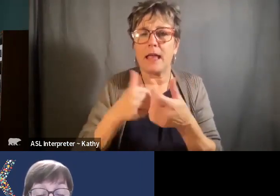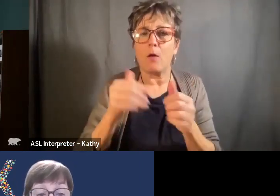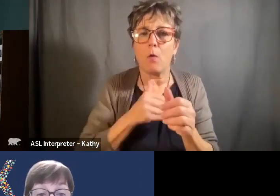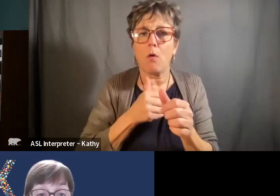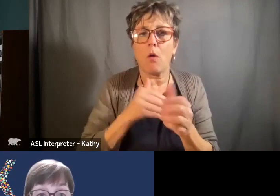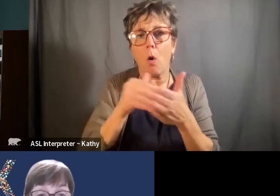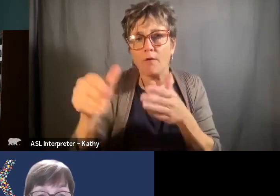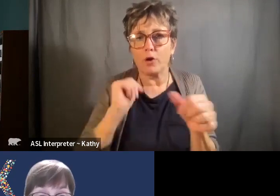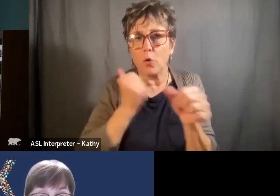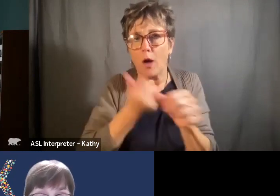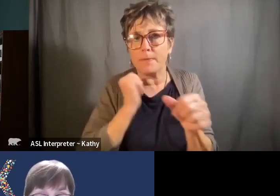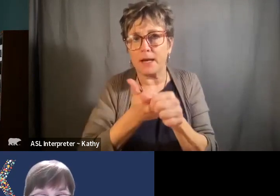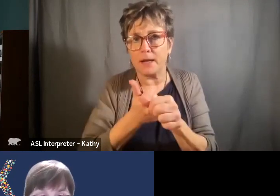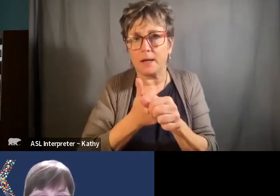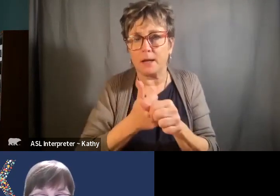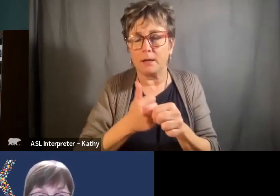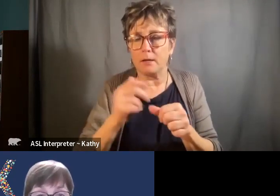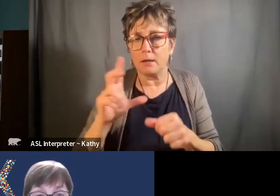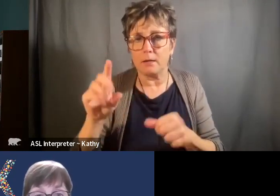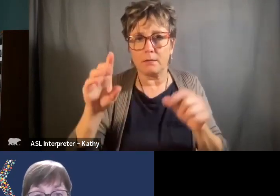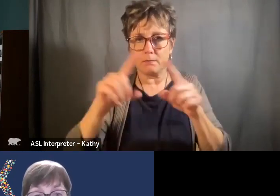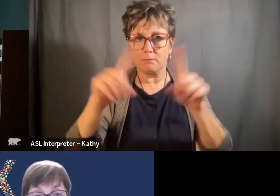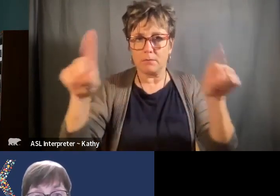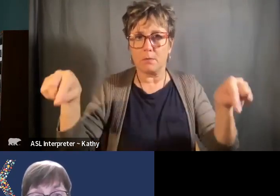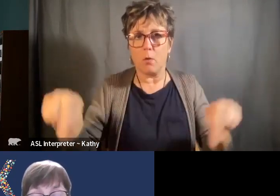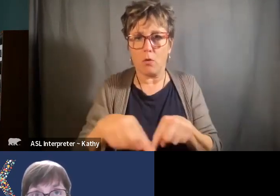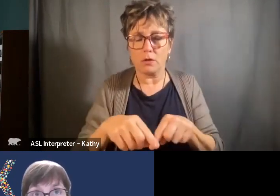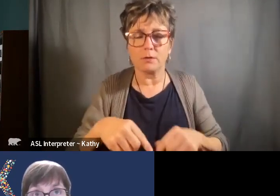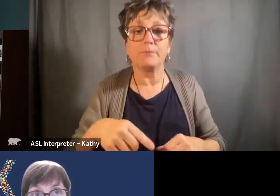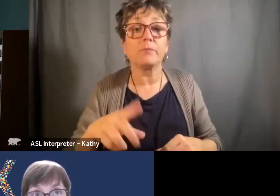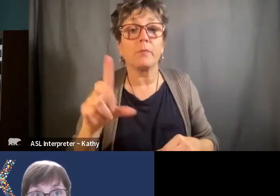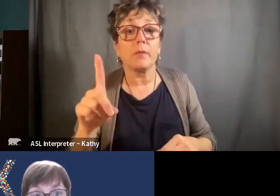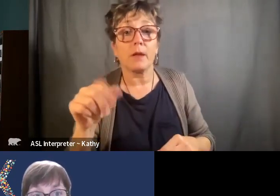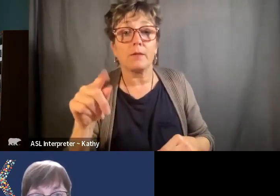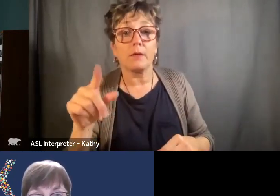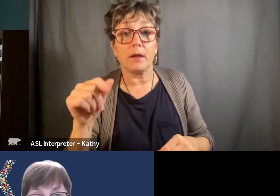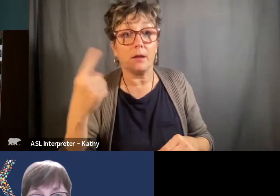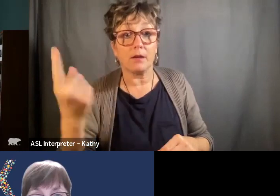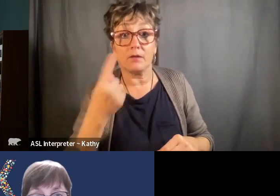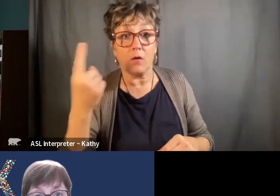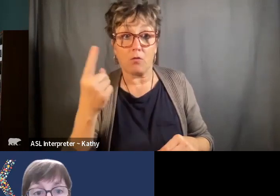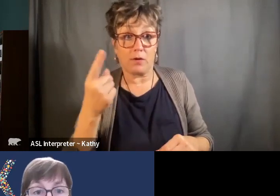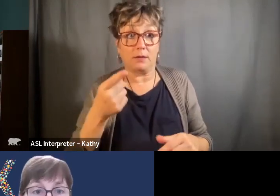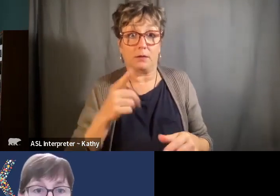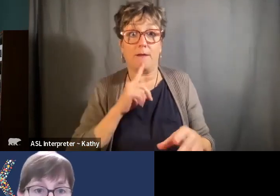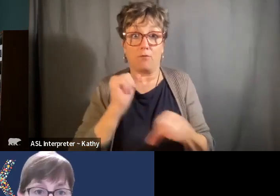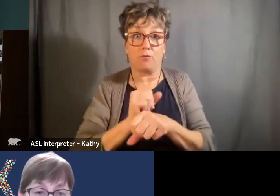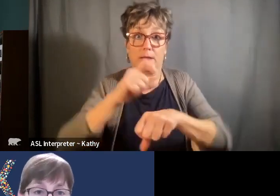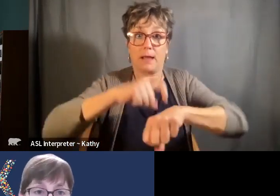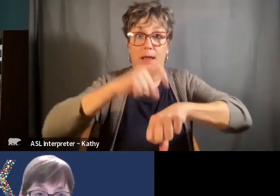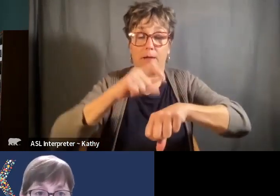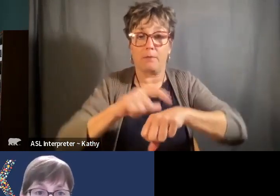Megan: So the data is always live. Um, we add new uh surveys as our working groups um have